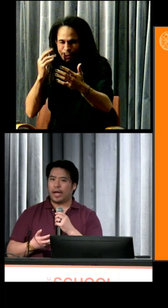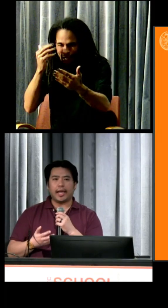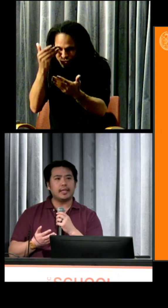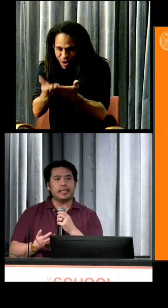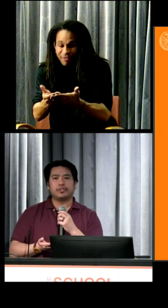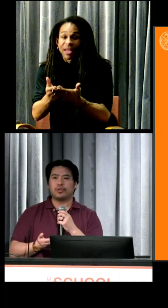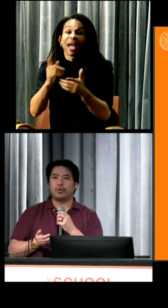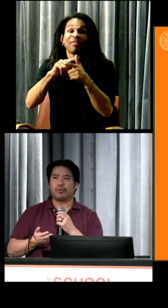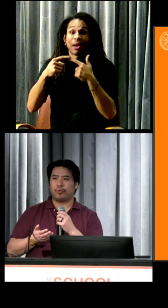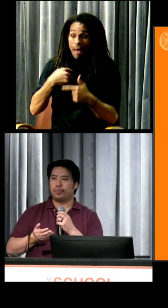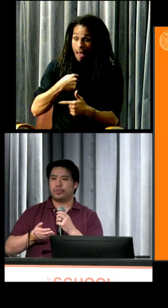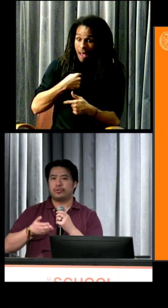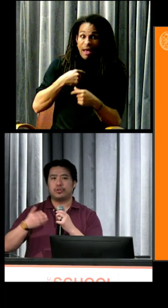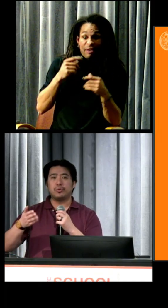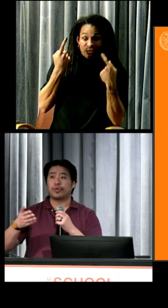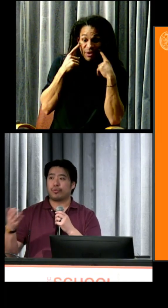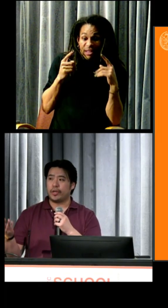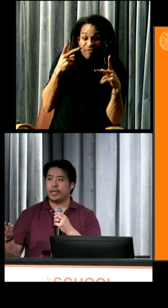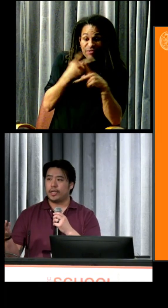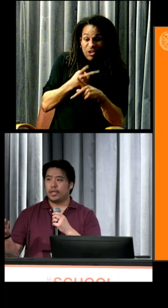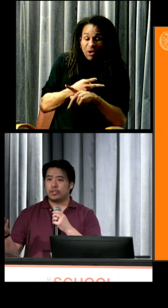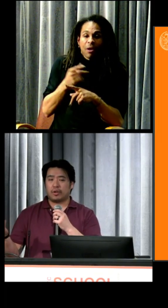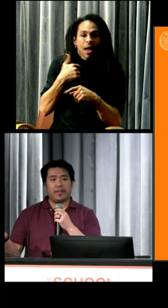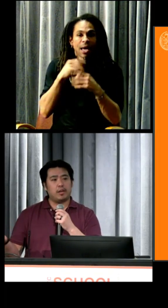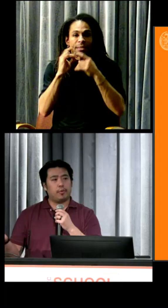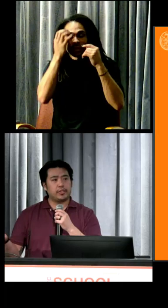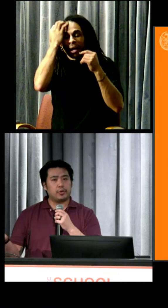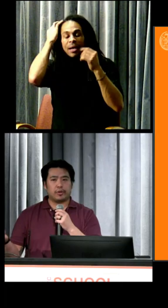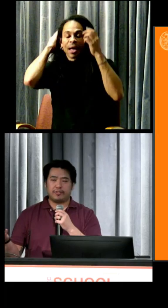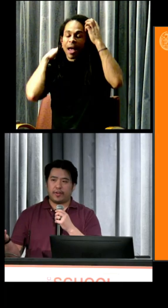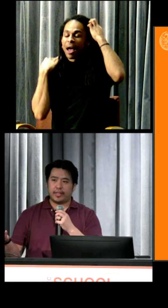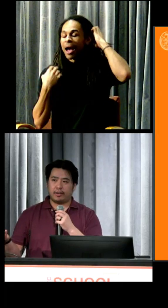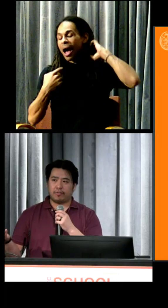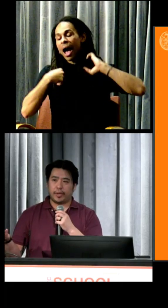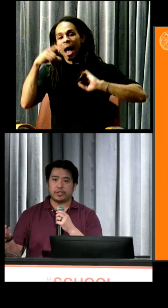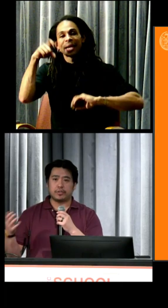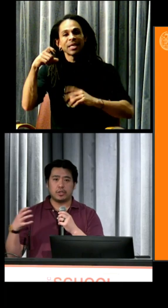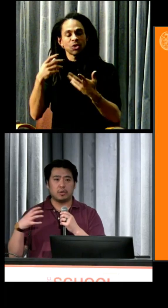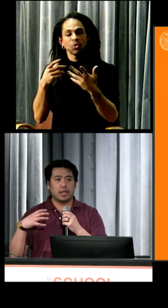the takeaways without just, like, craziness happening. We have a little craziness, but not too much.